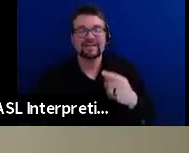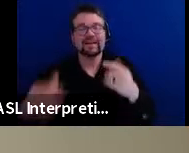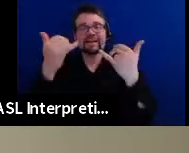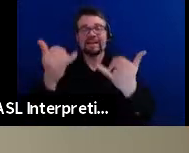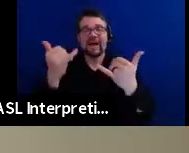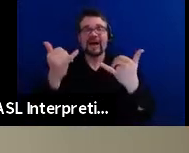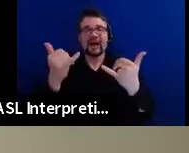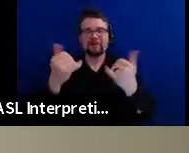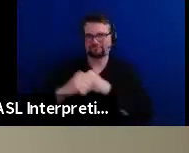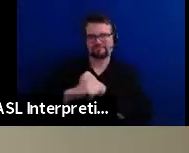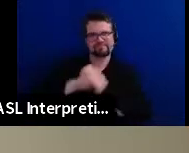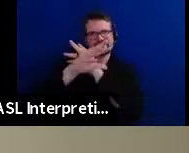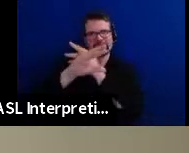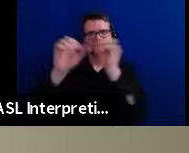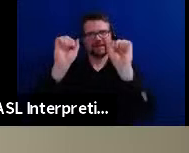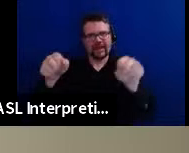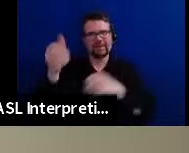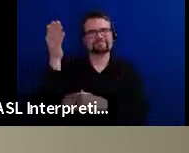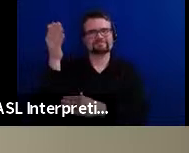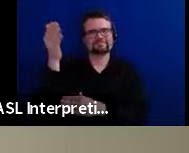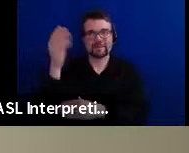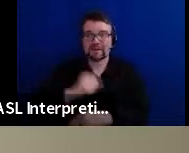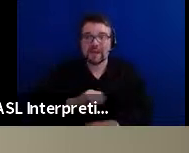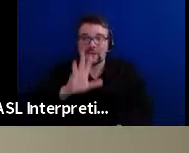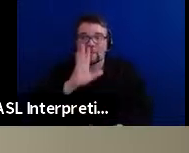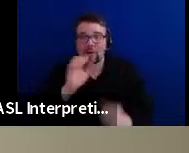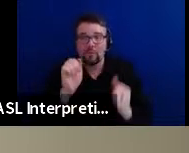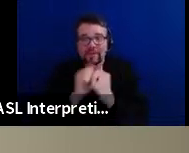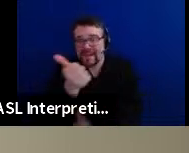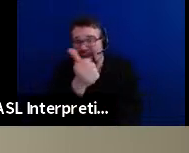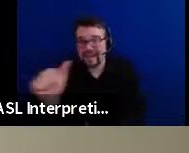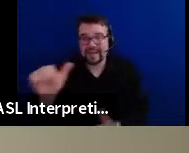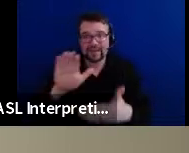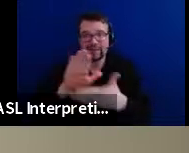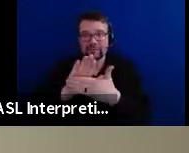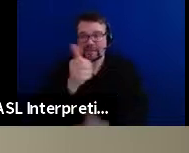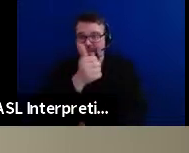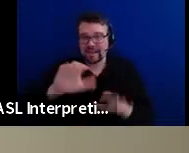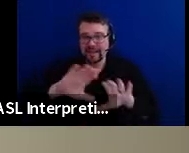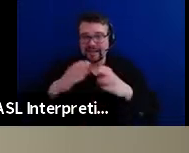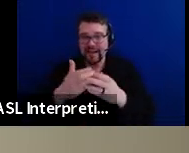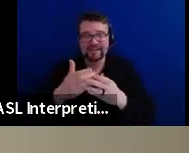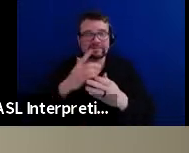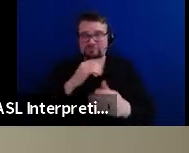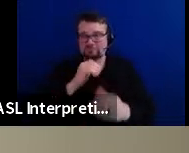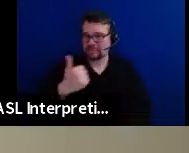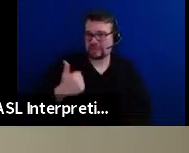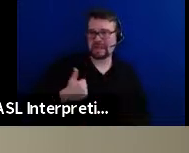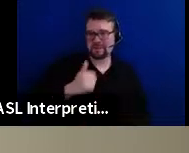AND WE CAN SPEAK TO ANY CLASSROOM OR SCHOOL IN THE COUNTRY NO MATTER HOW REMOTE THEY ARE.